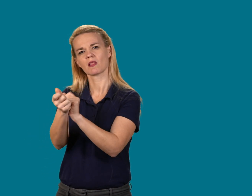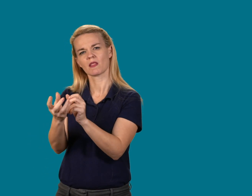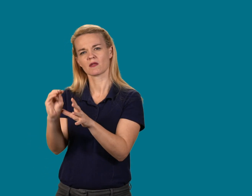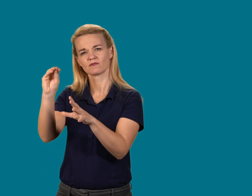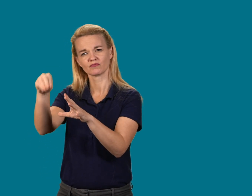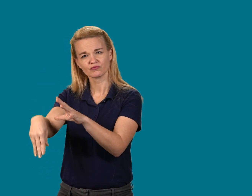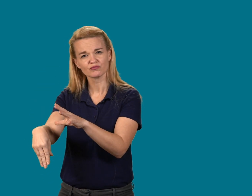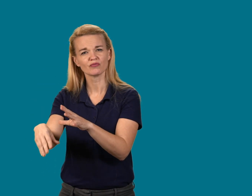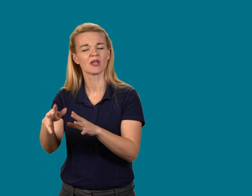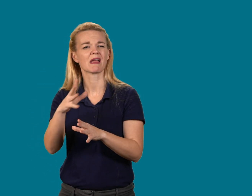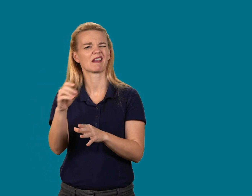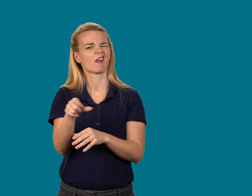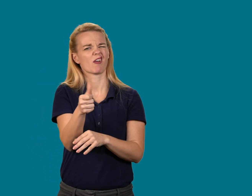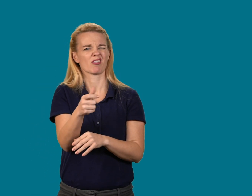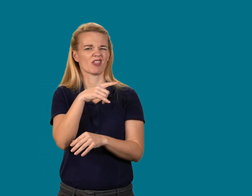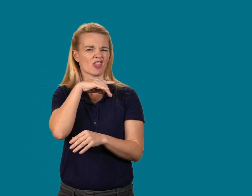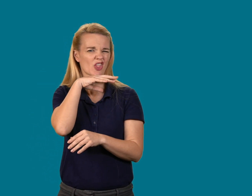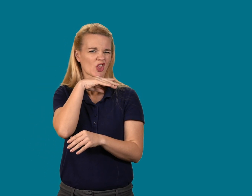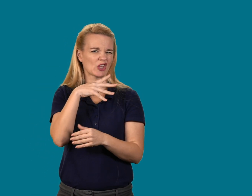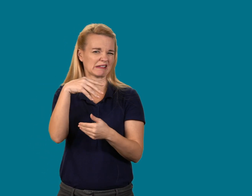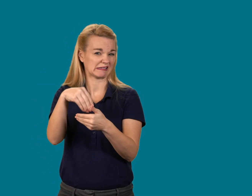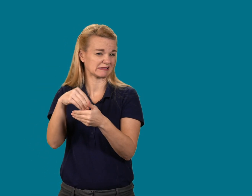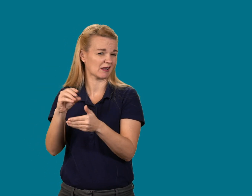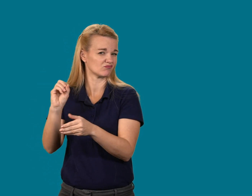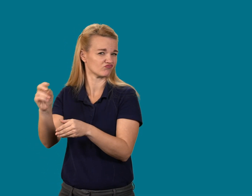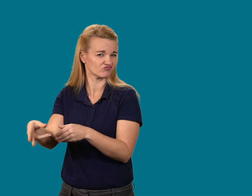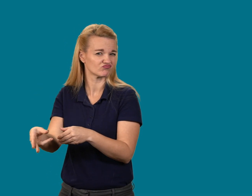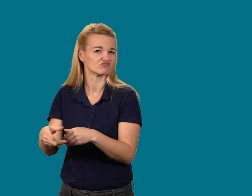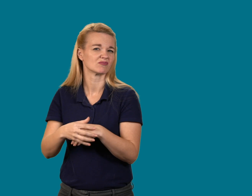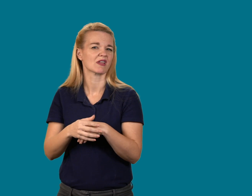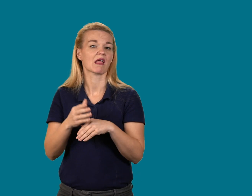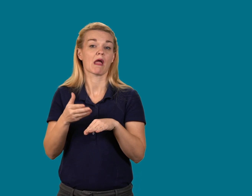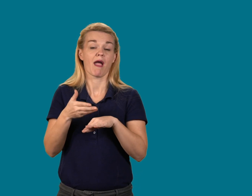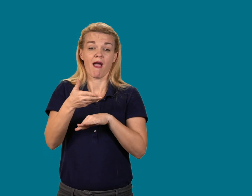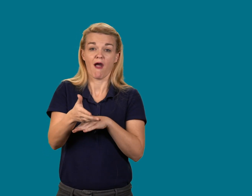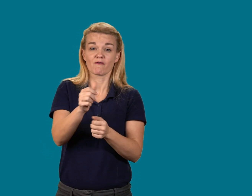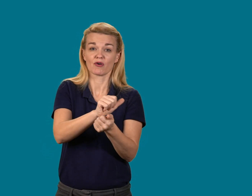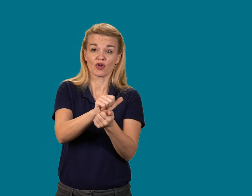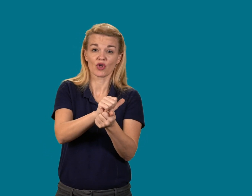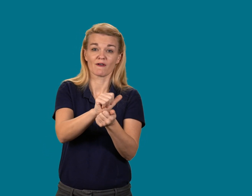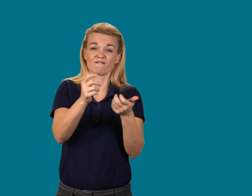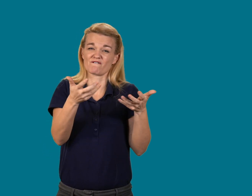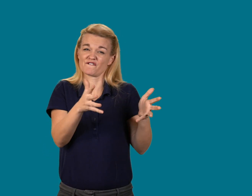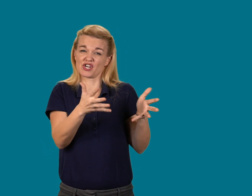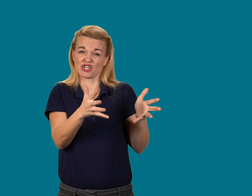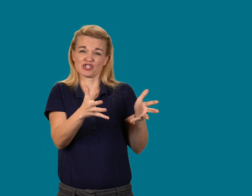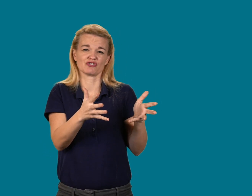into a lined trash can after cleaning and disinfecting.